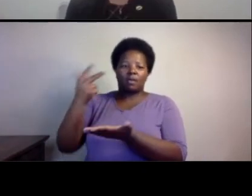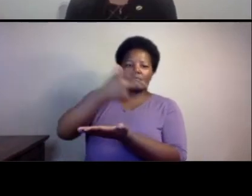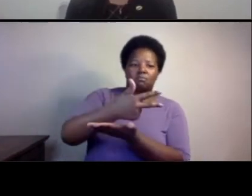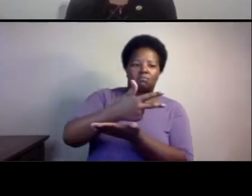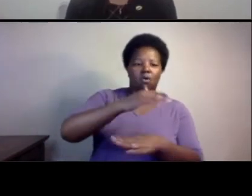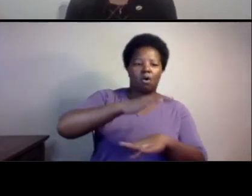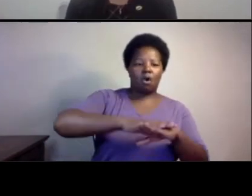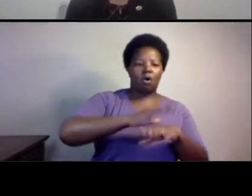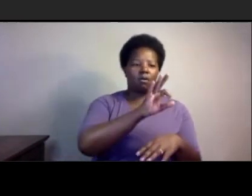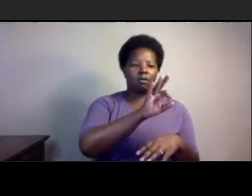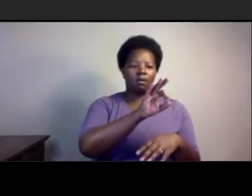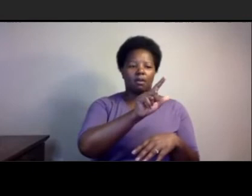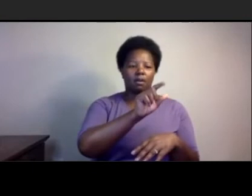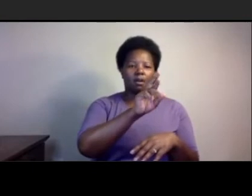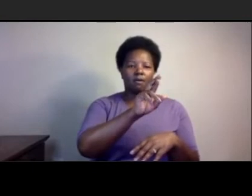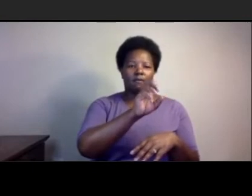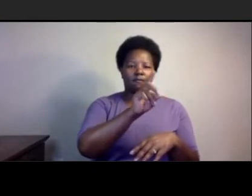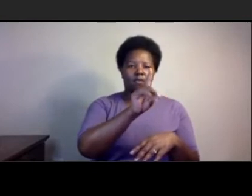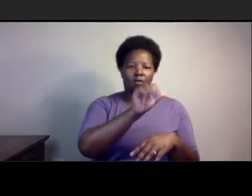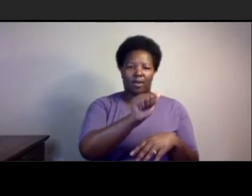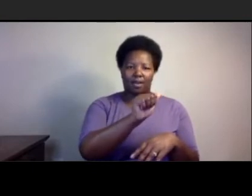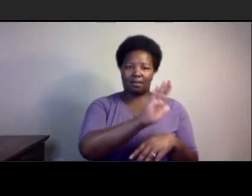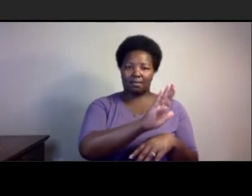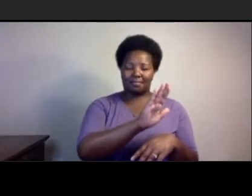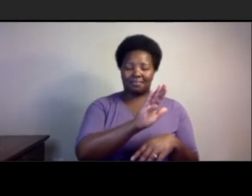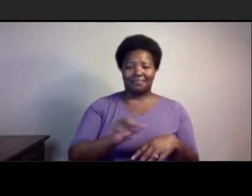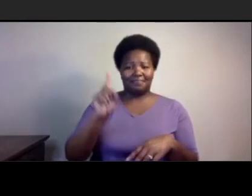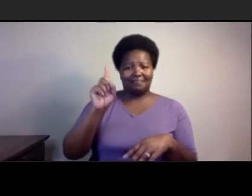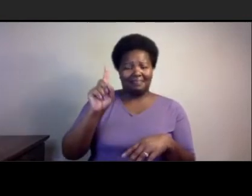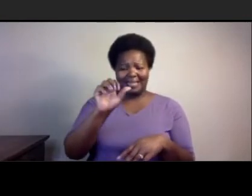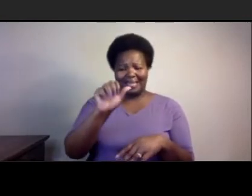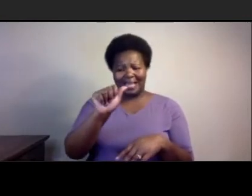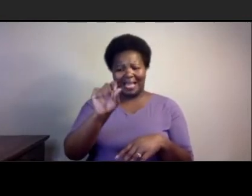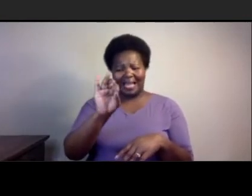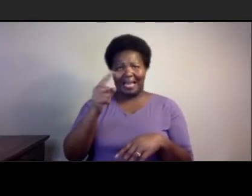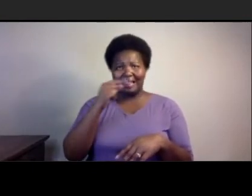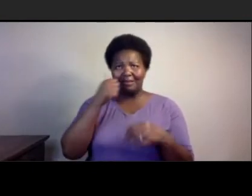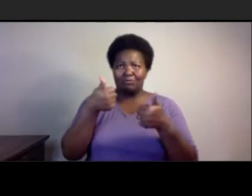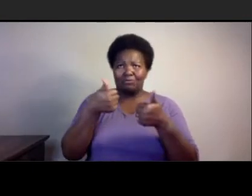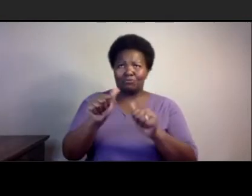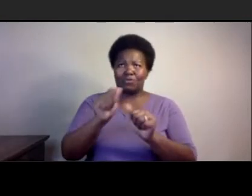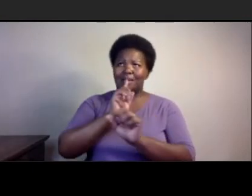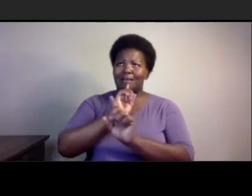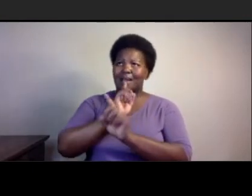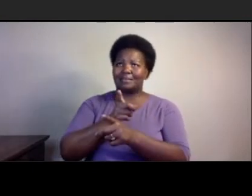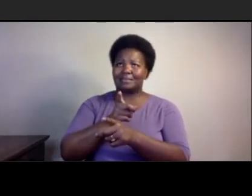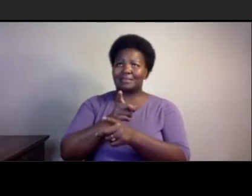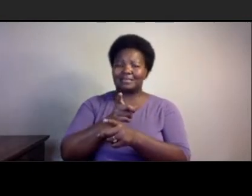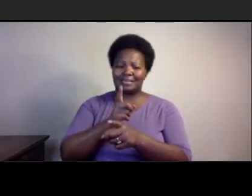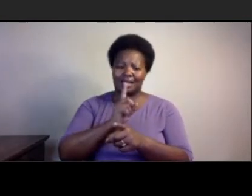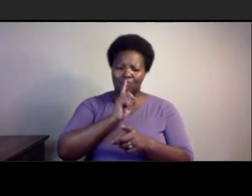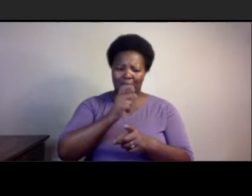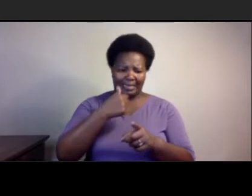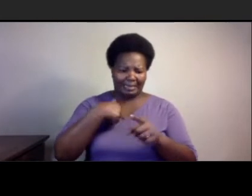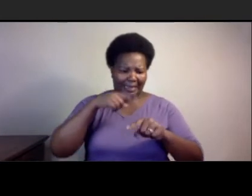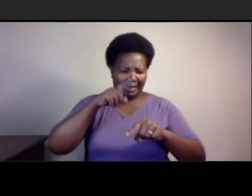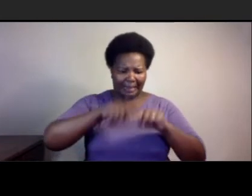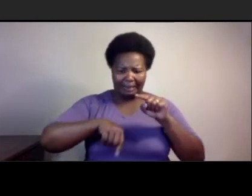i can just try to answer this question again it's very hard to analyze you know and do traffic